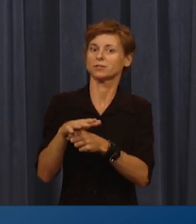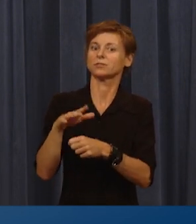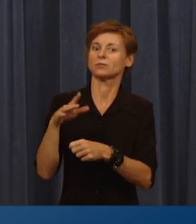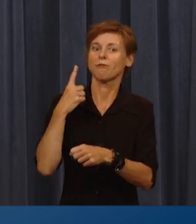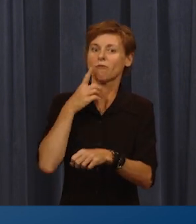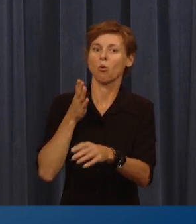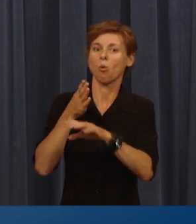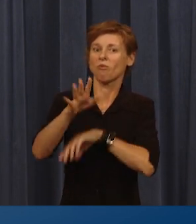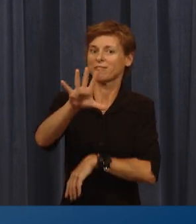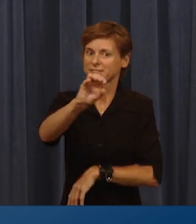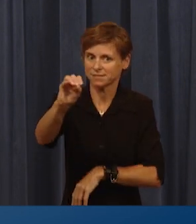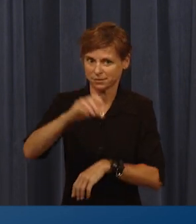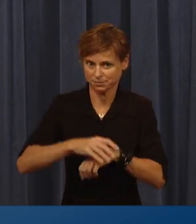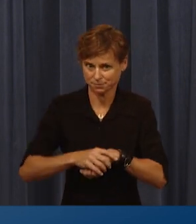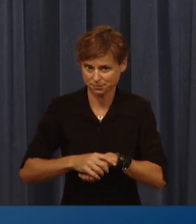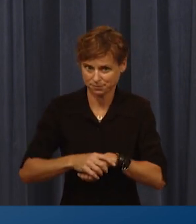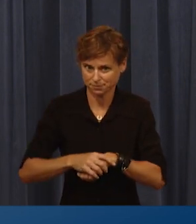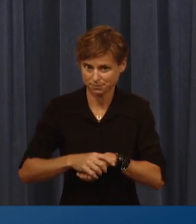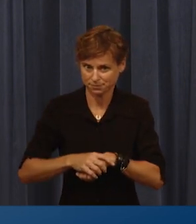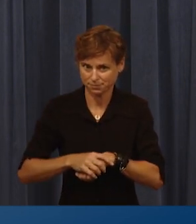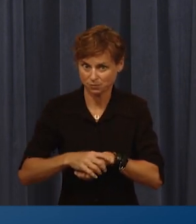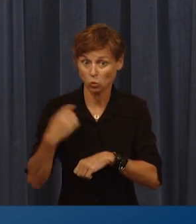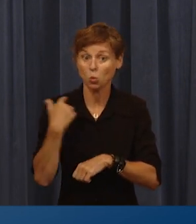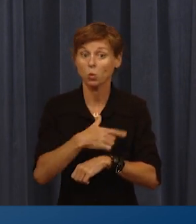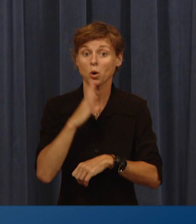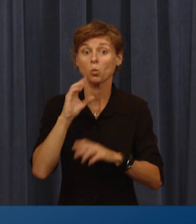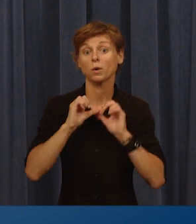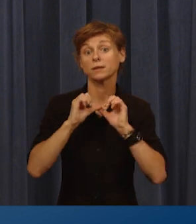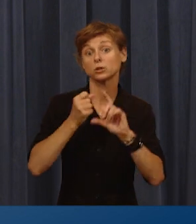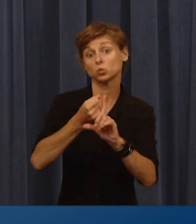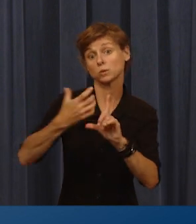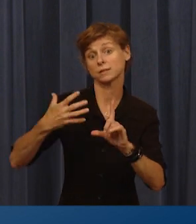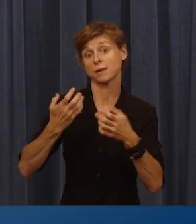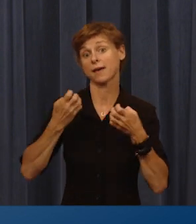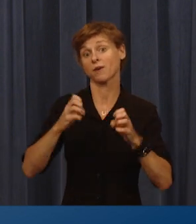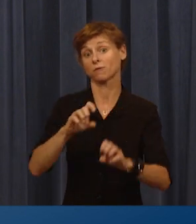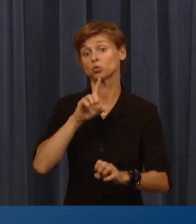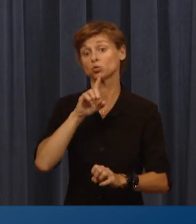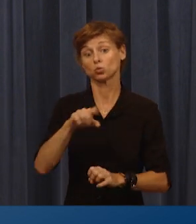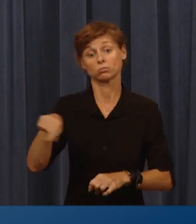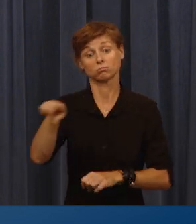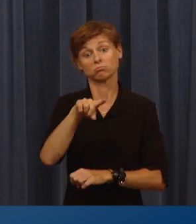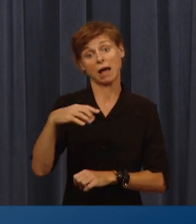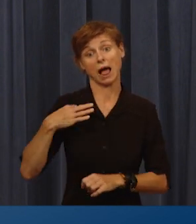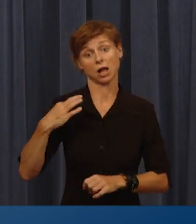We will continue and expand our efforts to ensure that eligible voters with disabilities